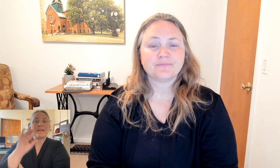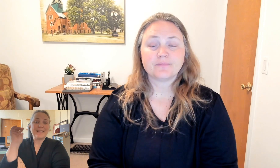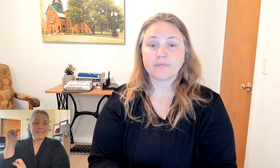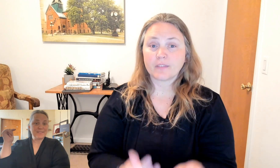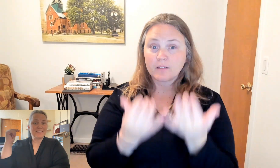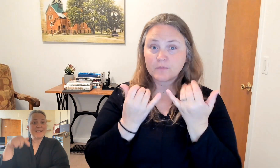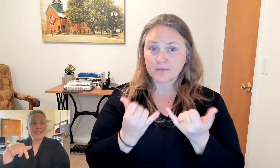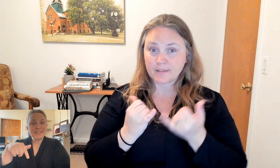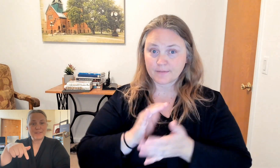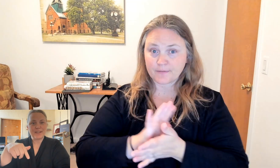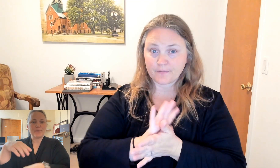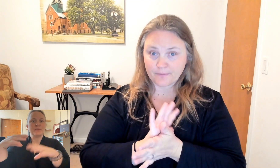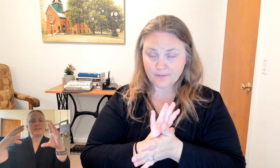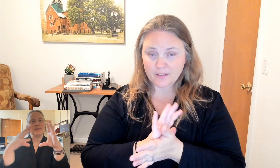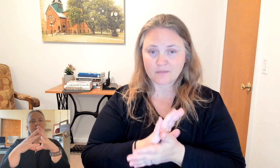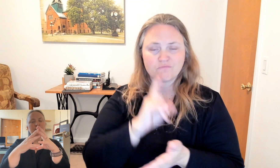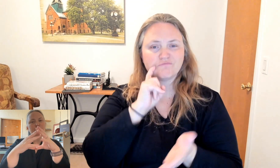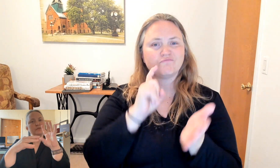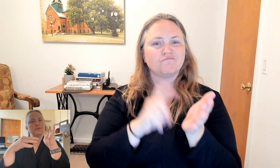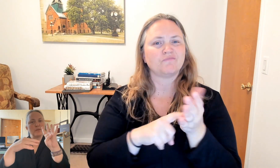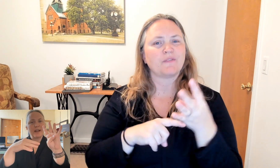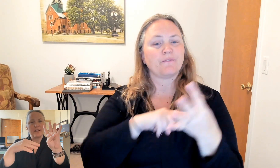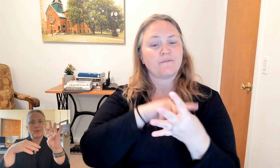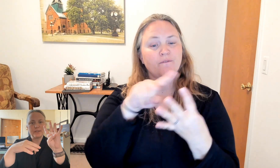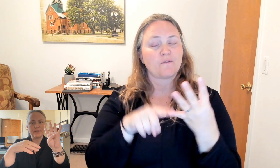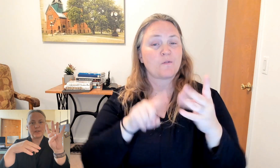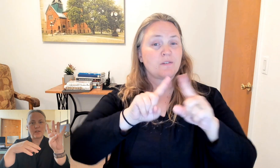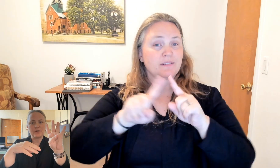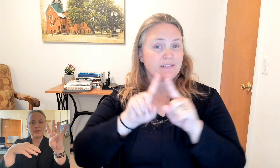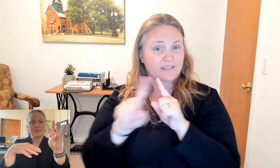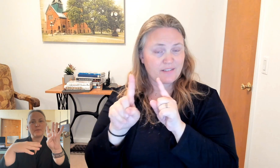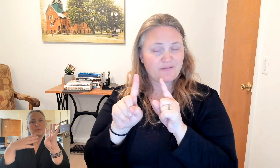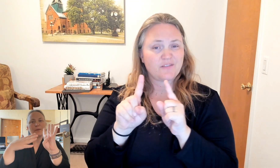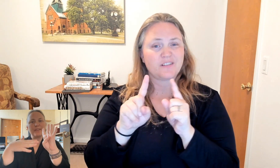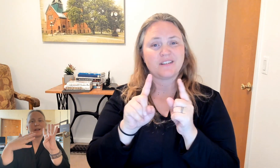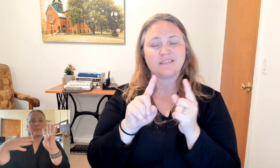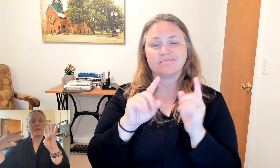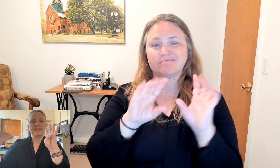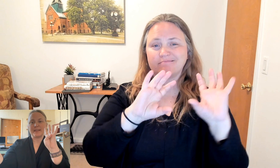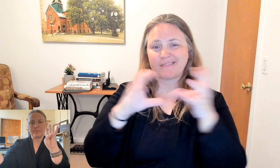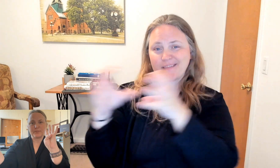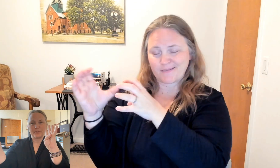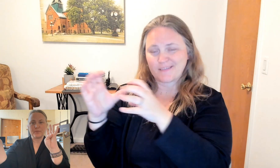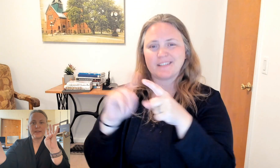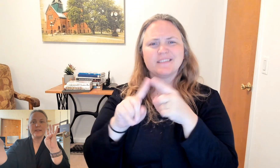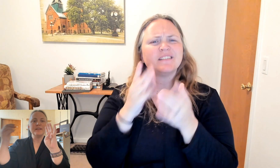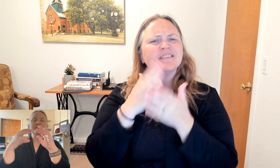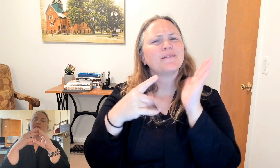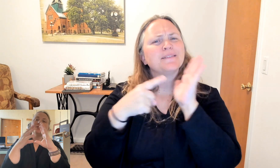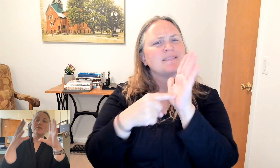By the end of today's video, you'll know. four categories of scholarship with a couple of examples thrown in so you'll